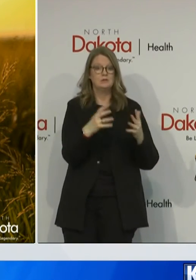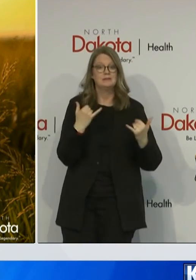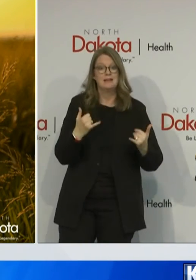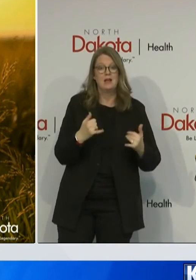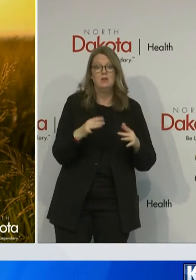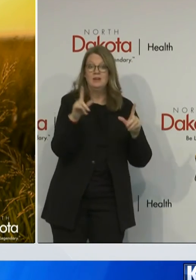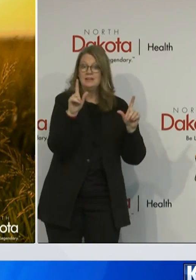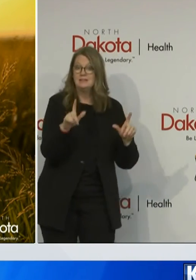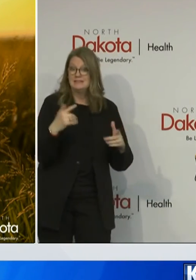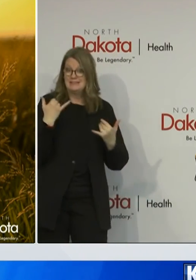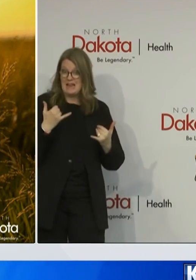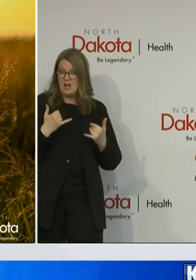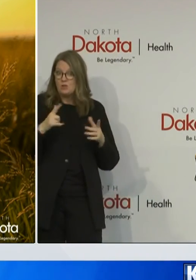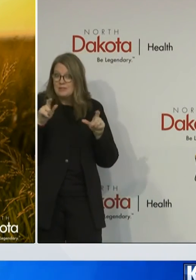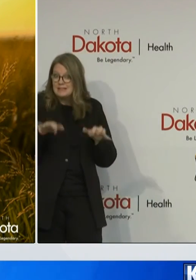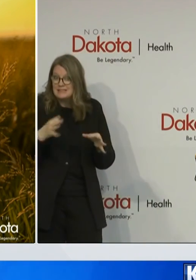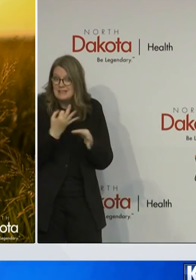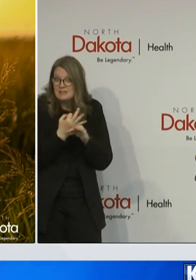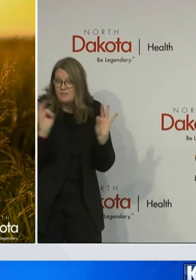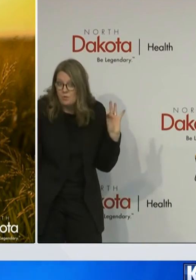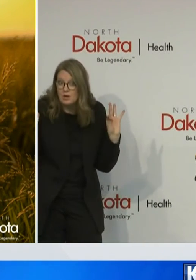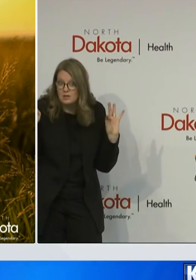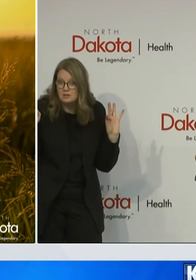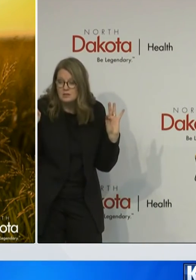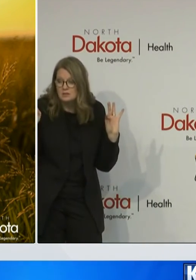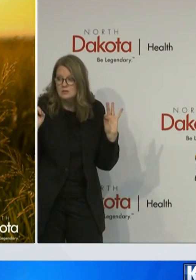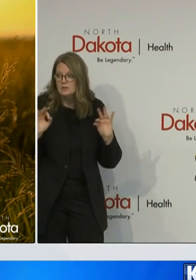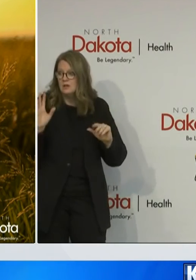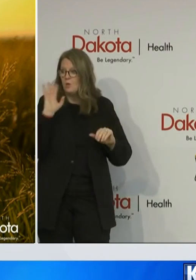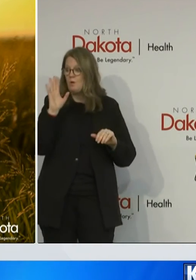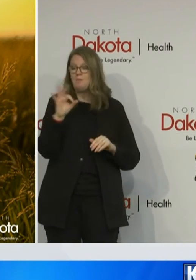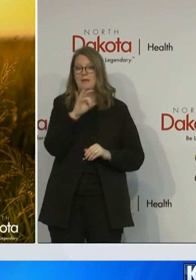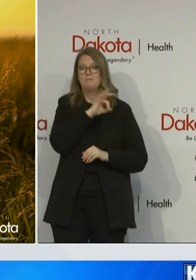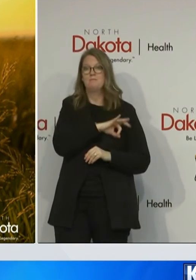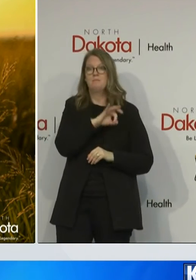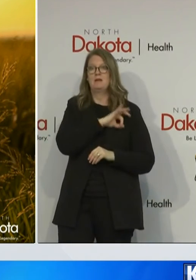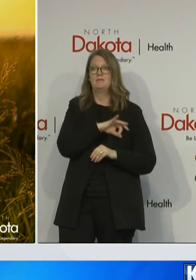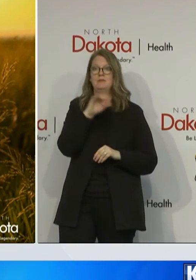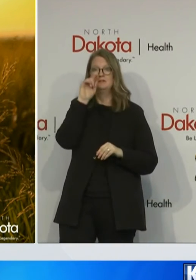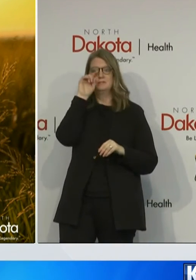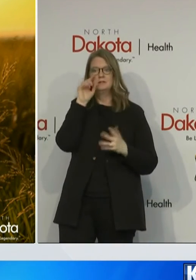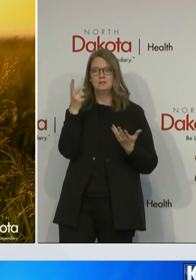SO WE CAN GET THROUGH THIS. AND IF YOU DO FEEL SICK I HIGHLY ENCOURAGE YOU TO GET THAT'S ONE OF THE WAYS WERE GOING TO BE ABLE TO IDENTIFY IF THERE'S A VARIANT PRESENT IN OUR STATE.SO TESTING IS